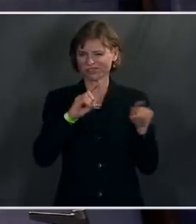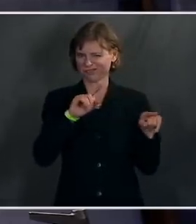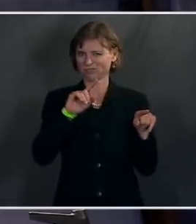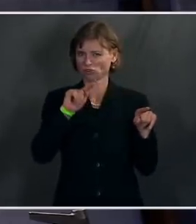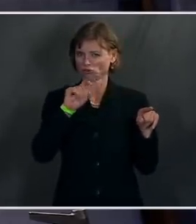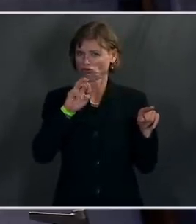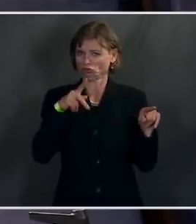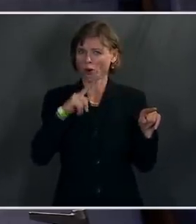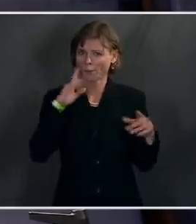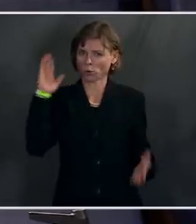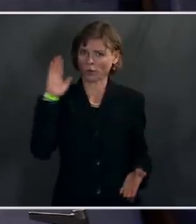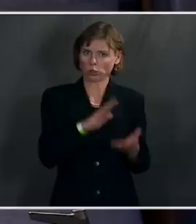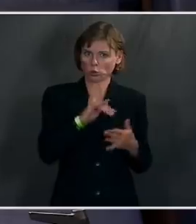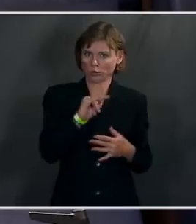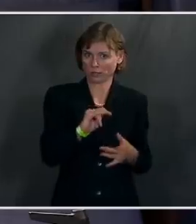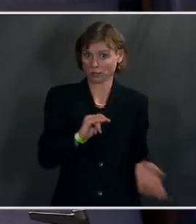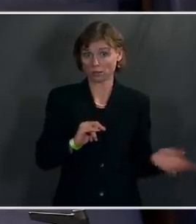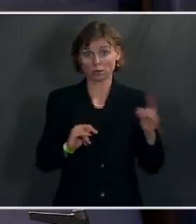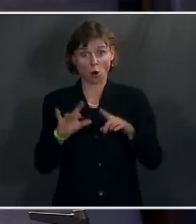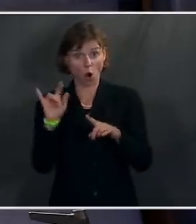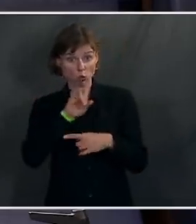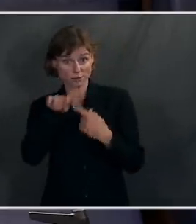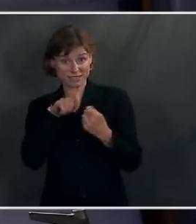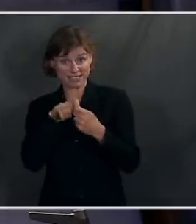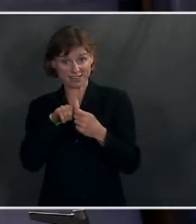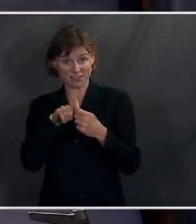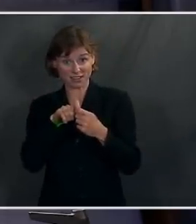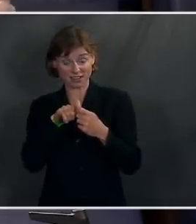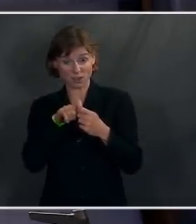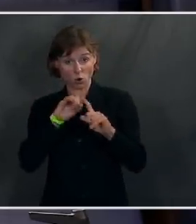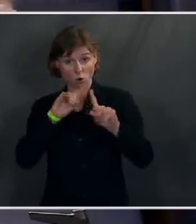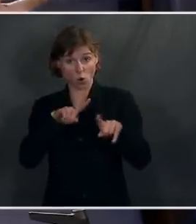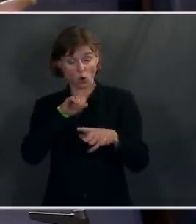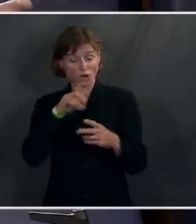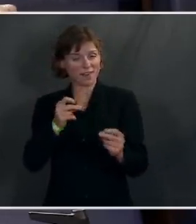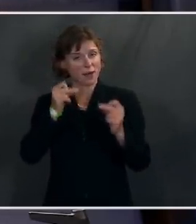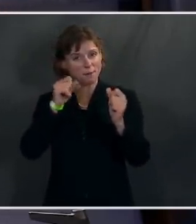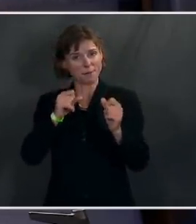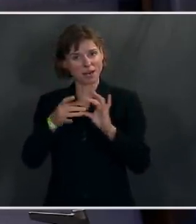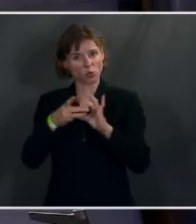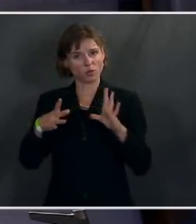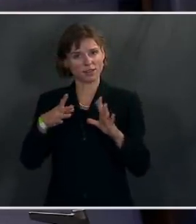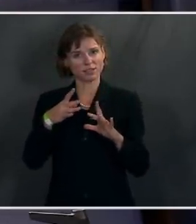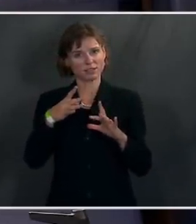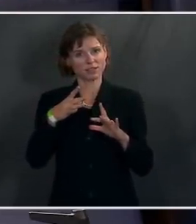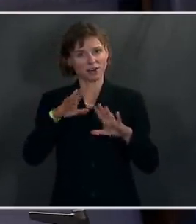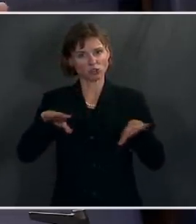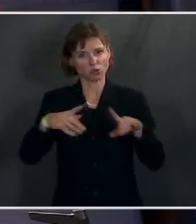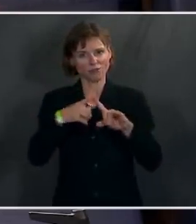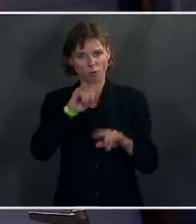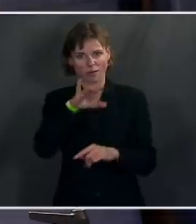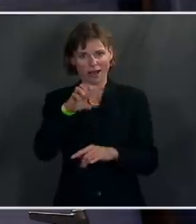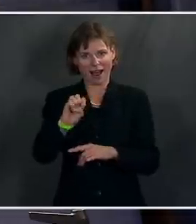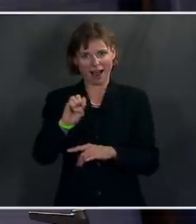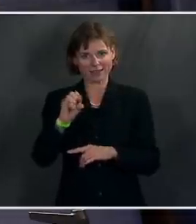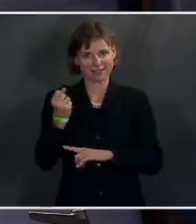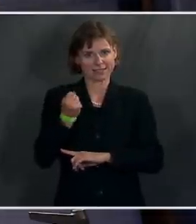the immediate release of children from ICE detention. The President has said that that's something that should be done immediately. Why didn't he do it today?